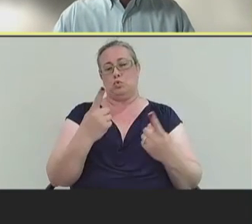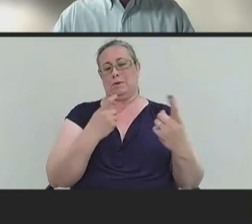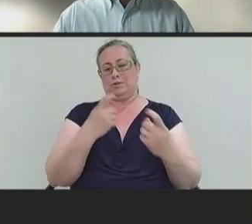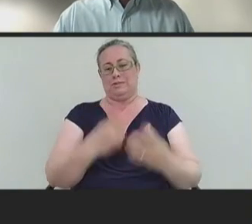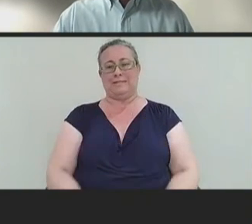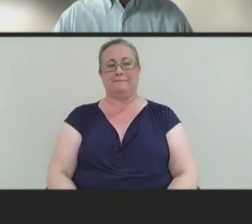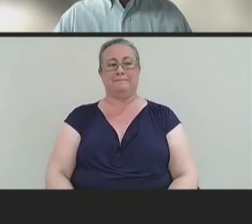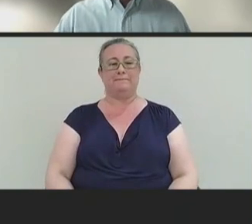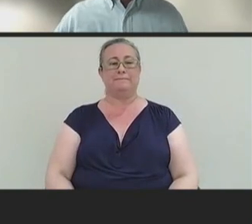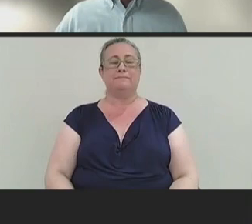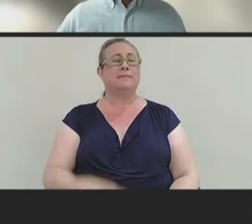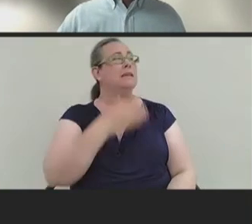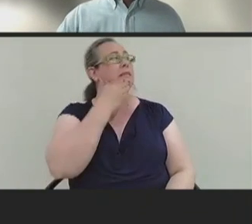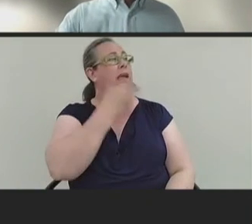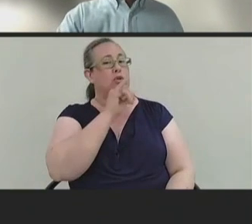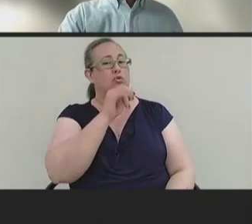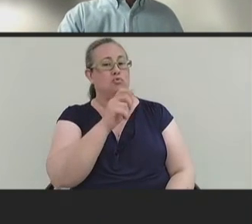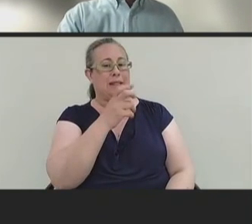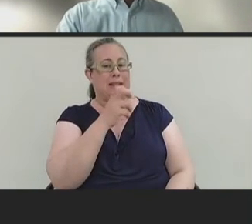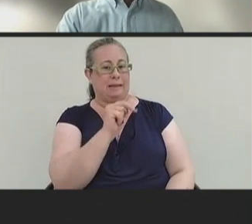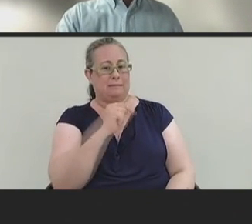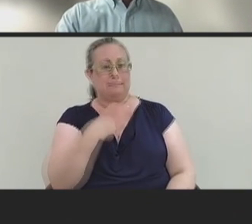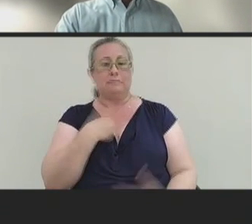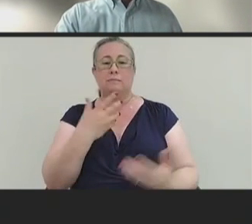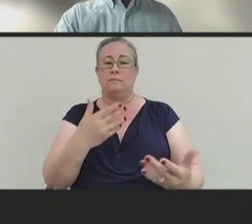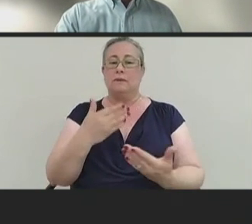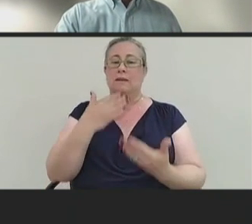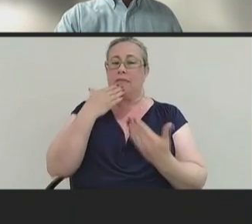Robert Hopkins: Thank you, Julian. I want to thank all the members of the panel. Are there